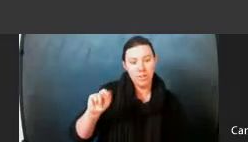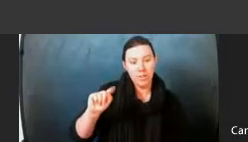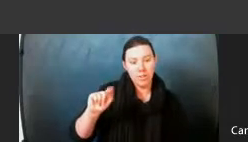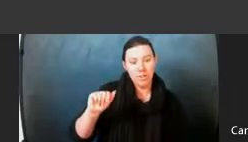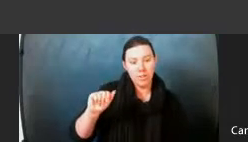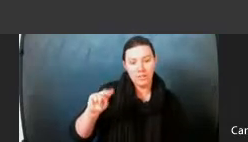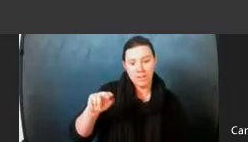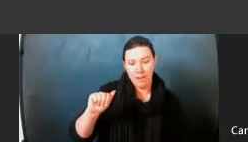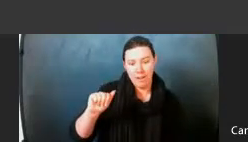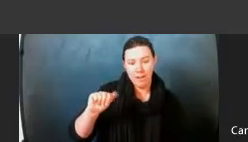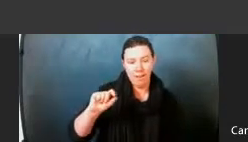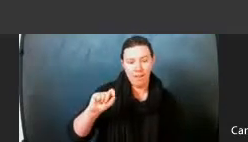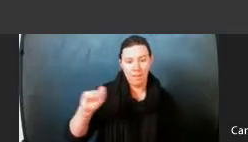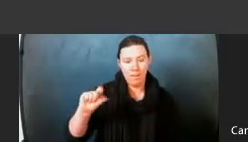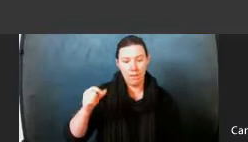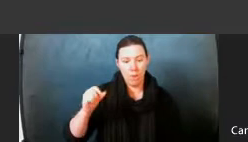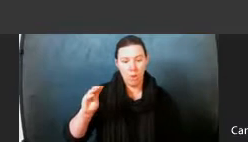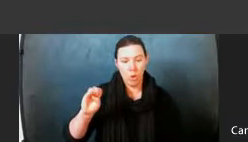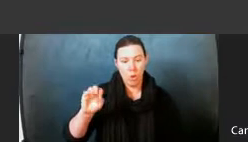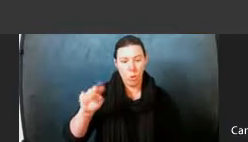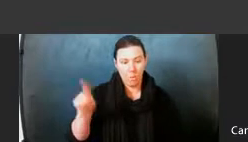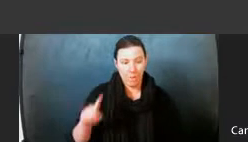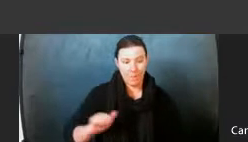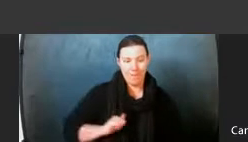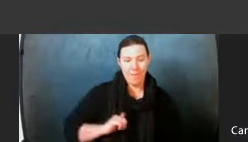that's working with Ashley and the other folks on this project.